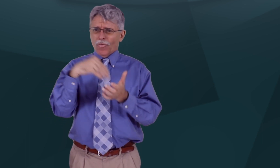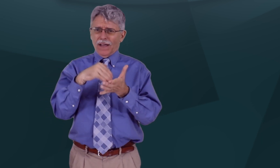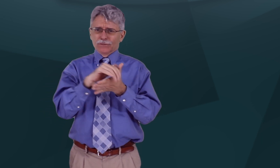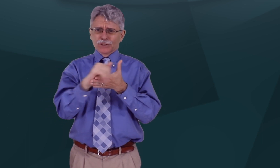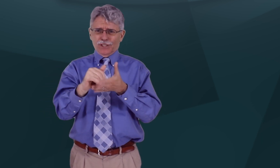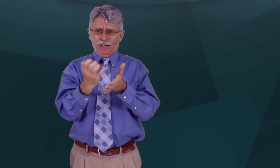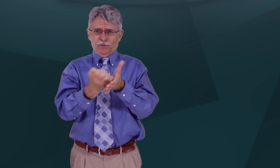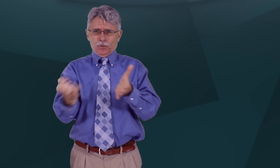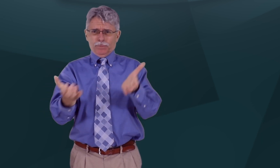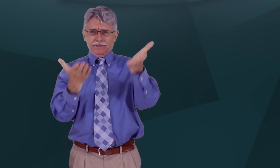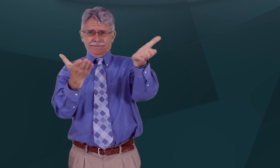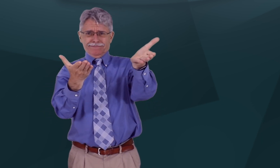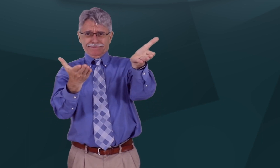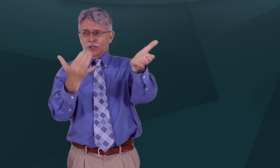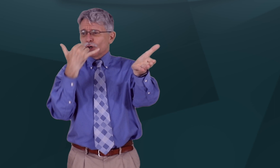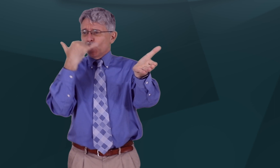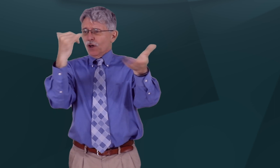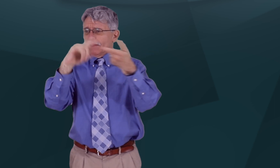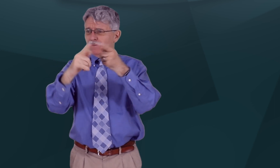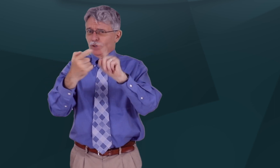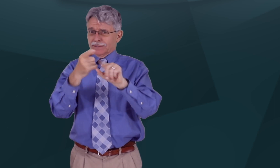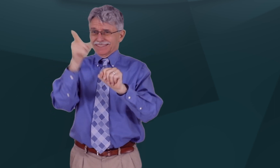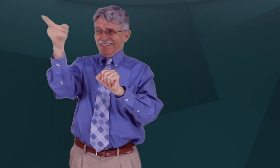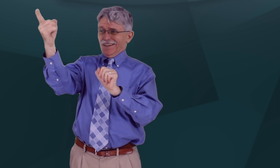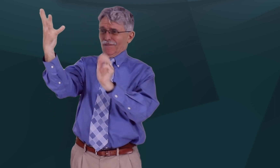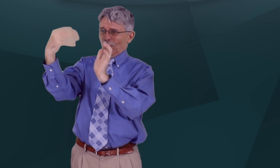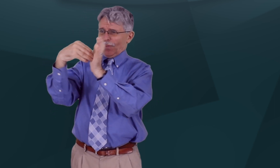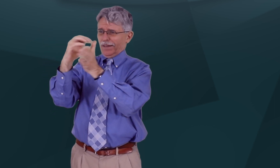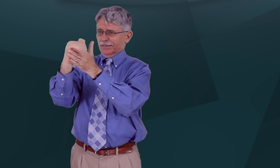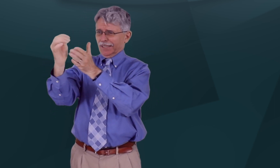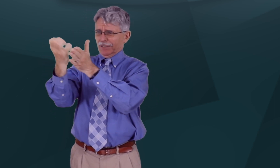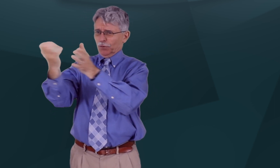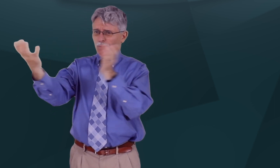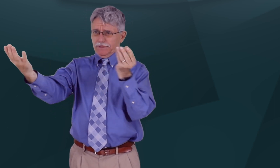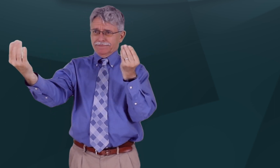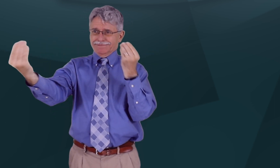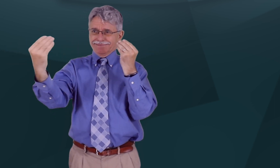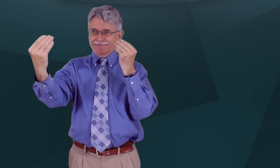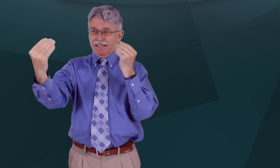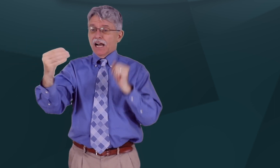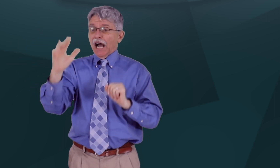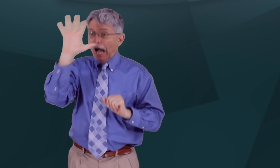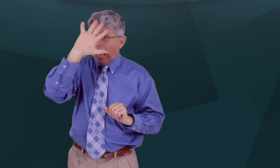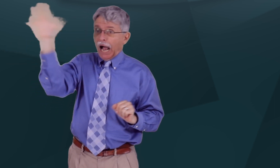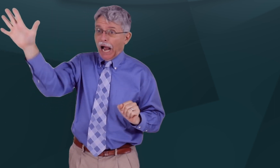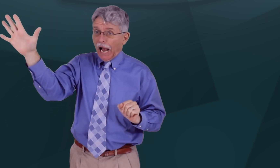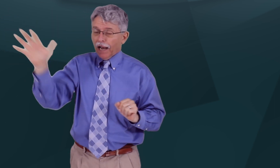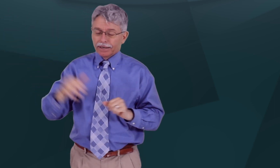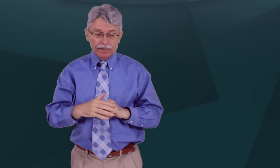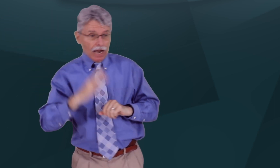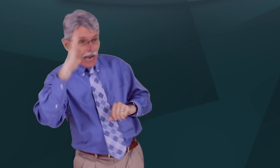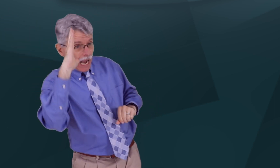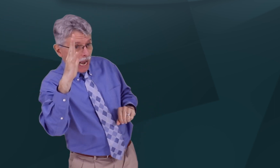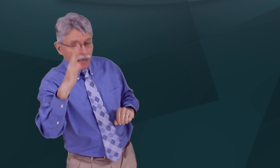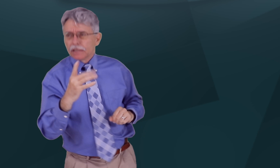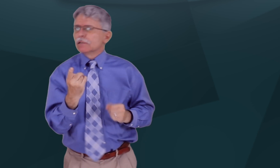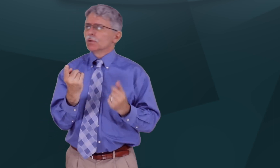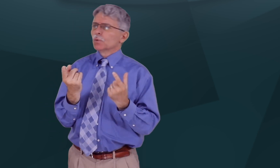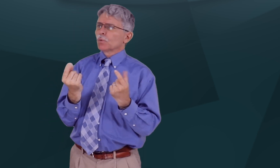Four thousand dollars of equipment at our end, four thousand dollars of equipment at the other end. Hi! Hey! What are you doing?